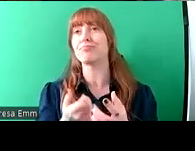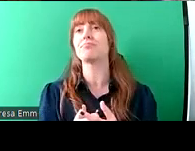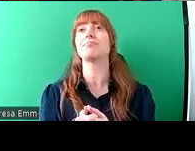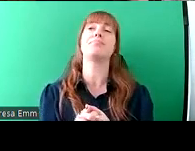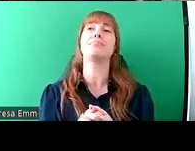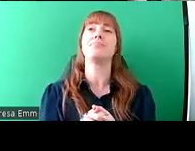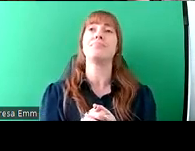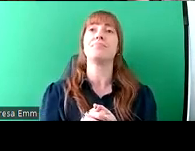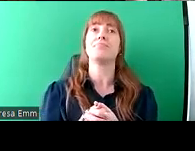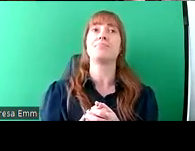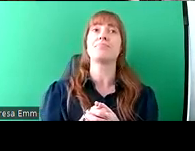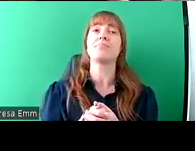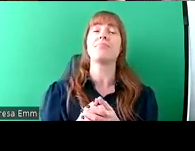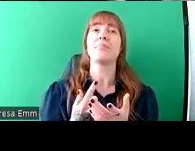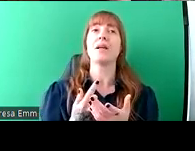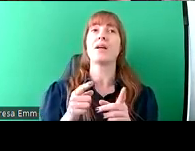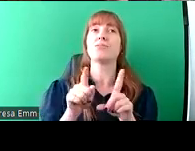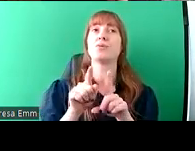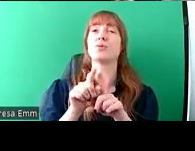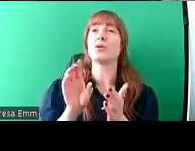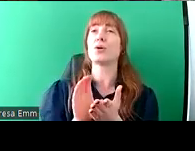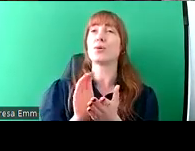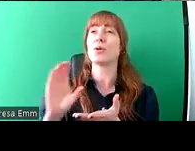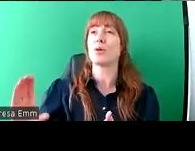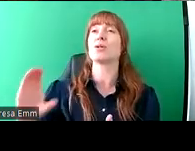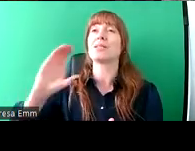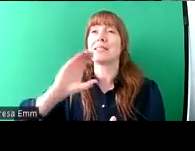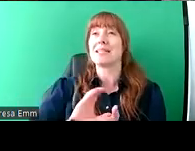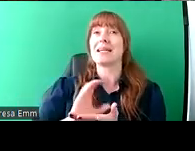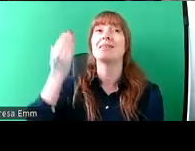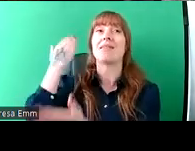Then go back to the donated archives, there's a real mix in there. So, I've highlighted some of